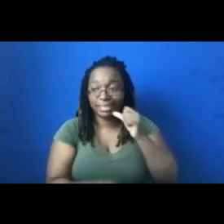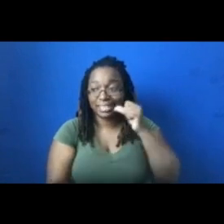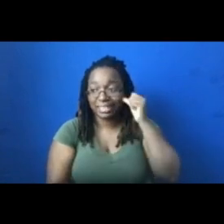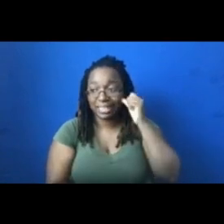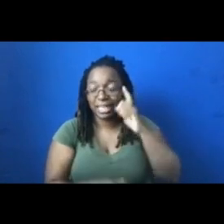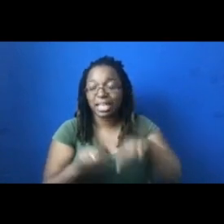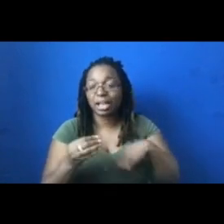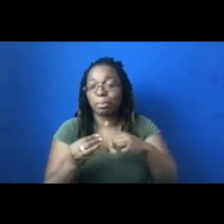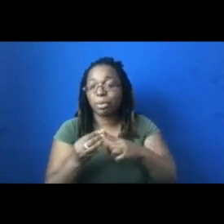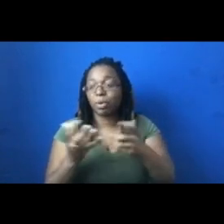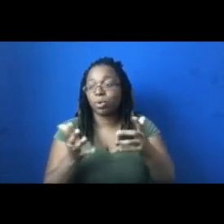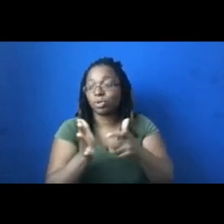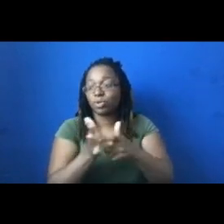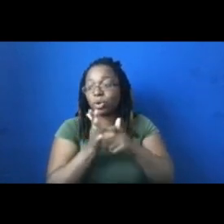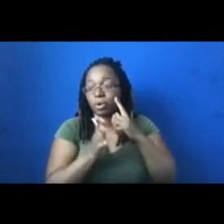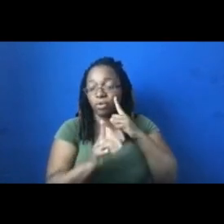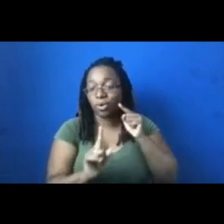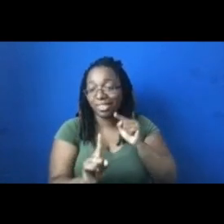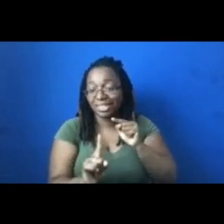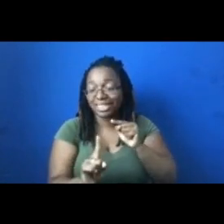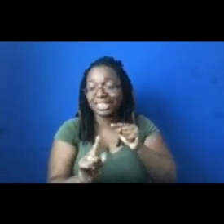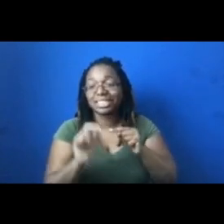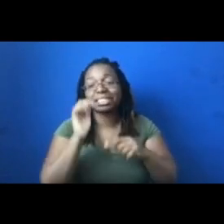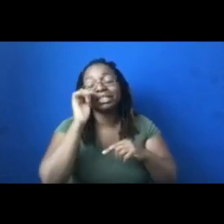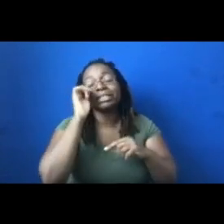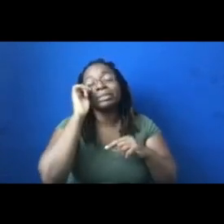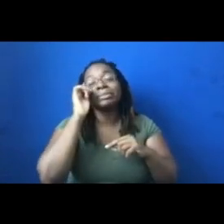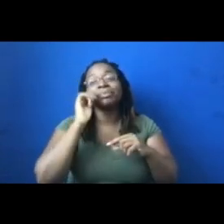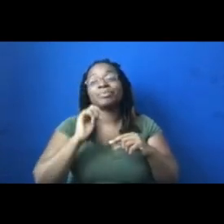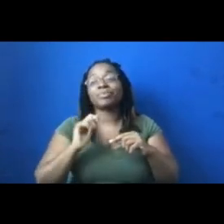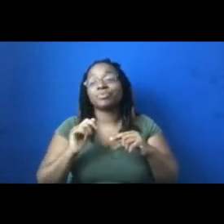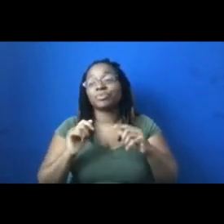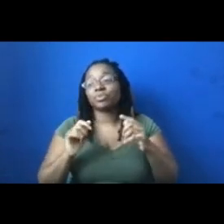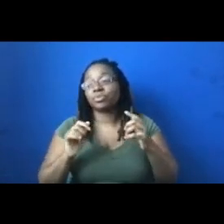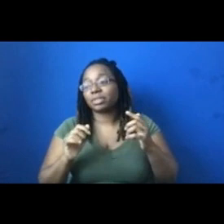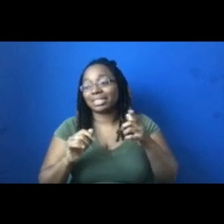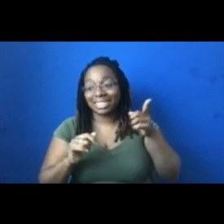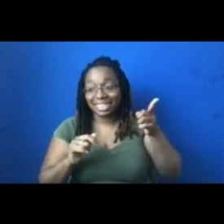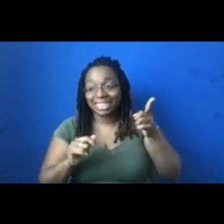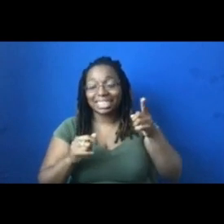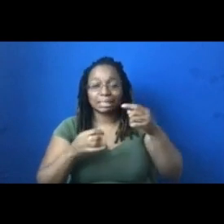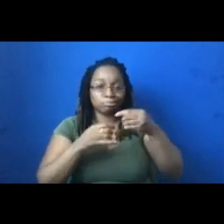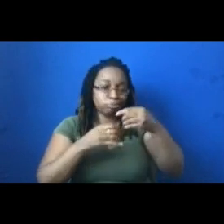this plan in which, you know, we he listed a series of